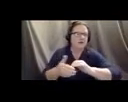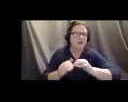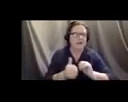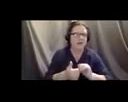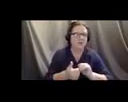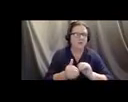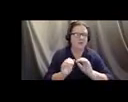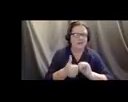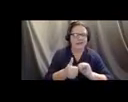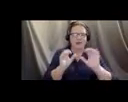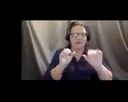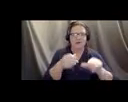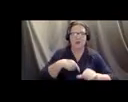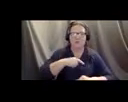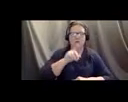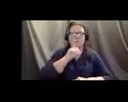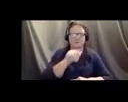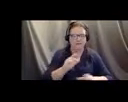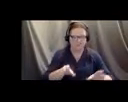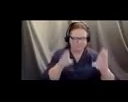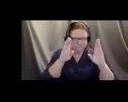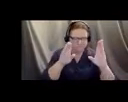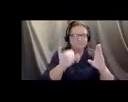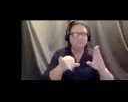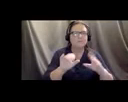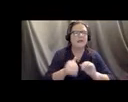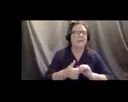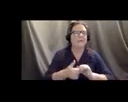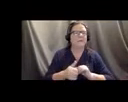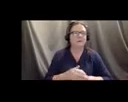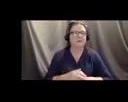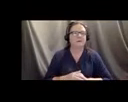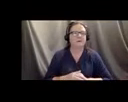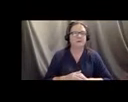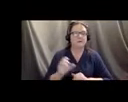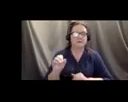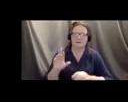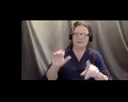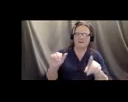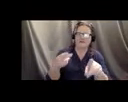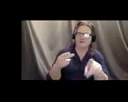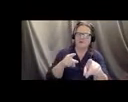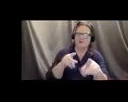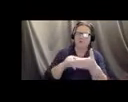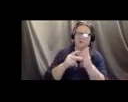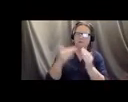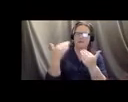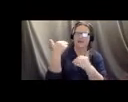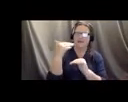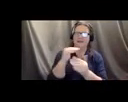How can we really attend to that? And Sara, what do you mean about limited scope of work?